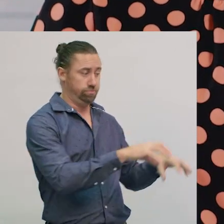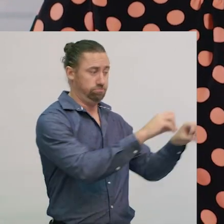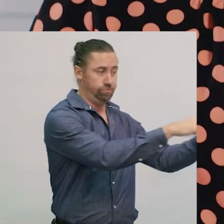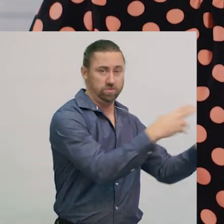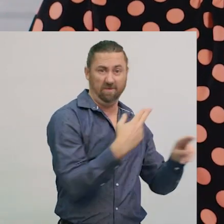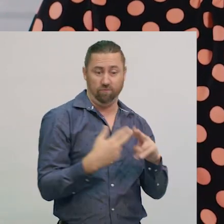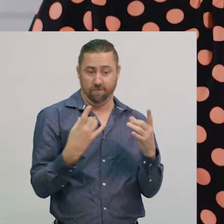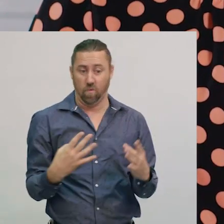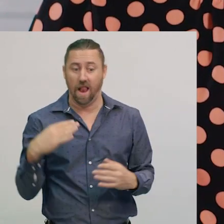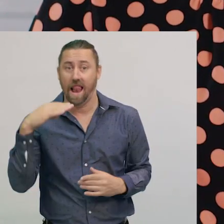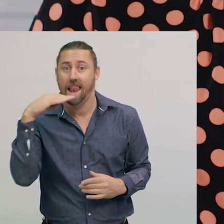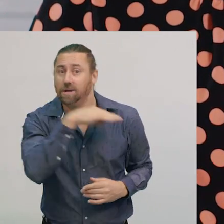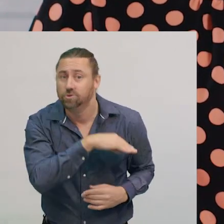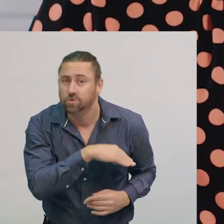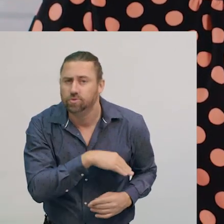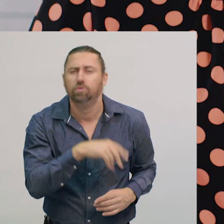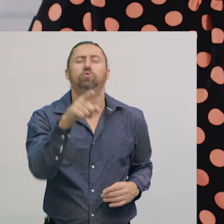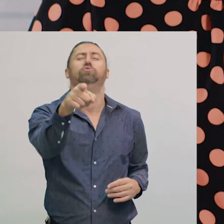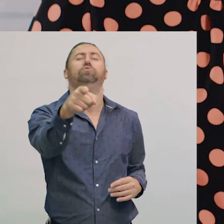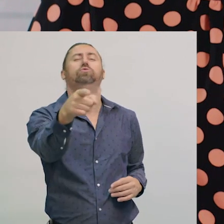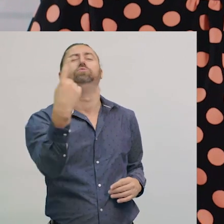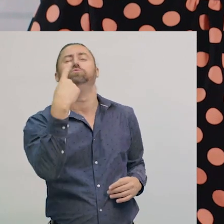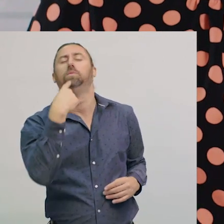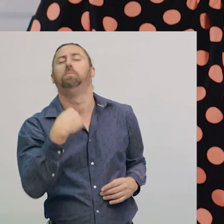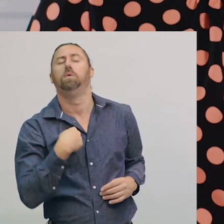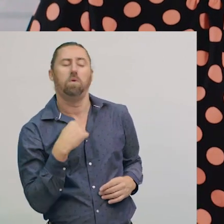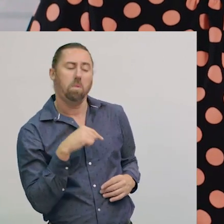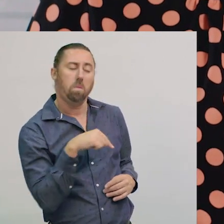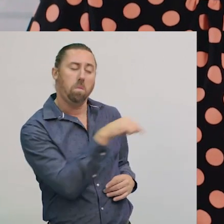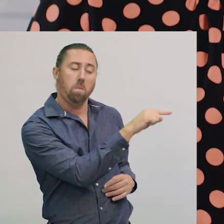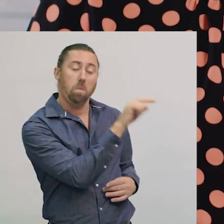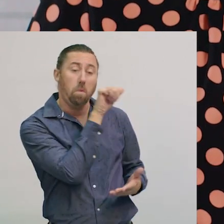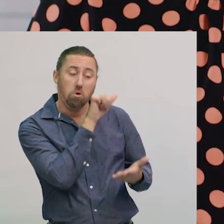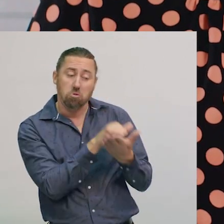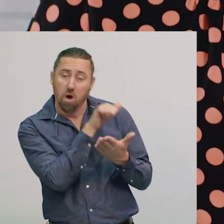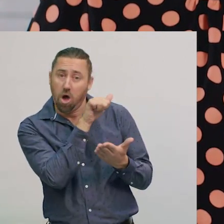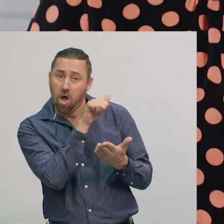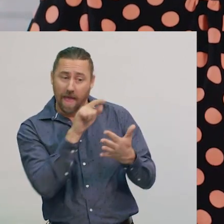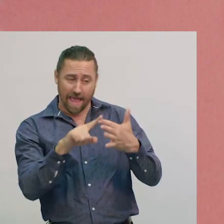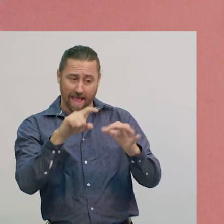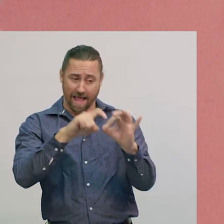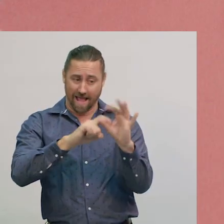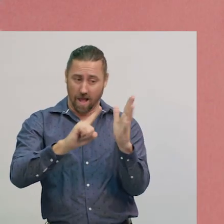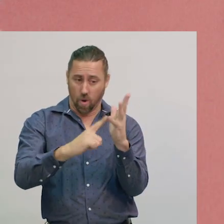I want you to tell me if each place setting gets the same number of objects.